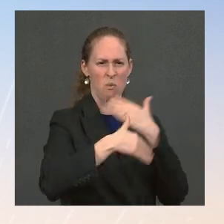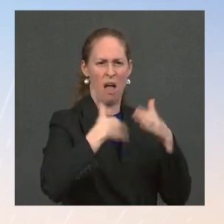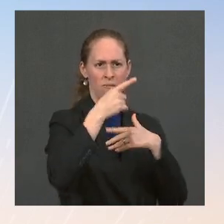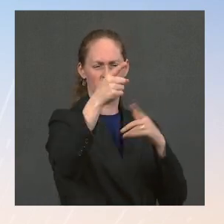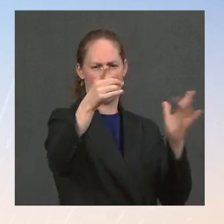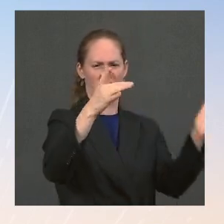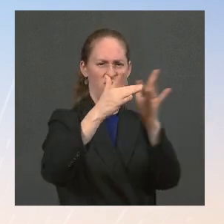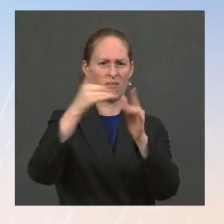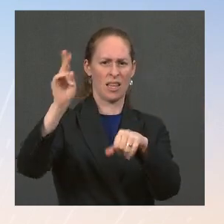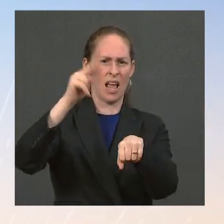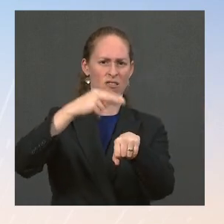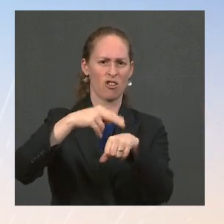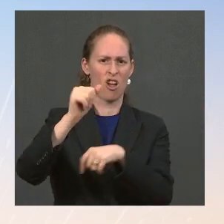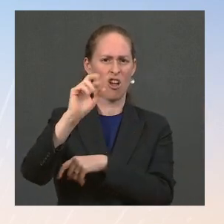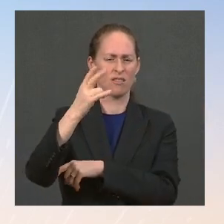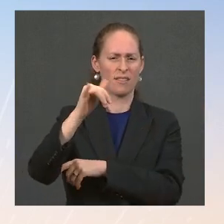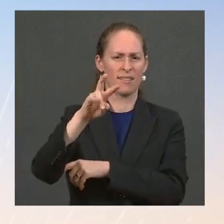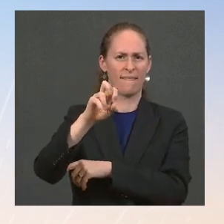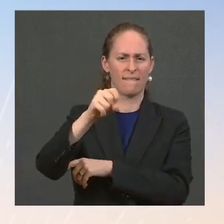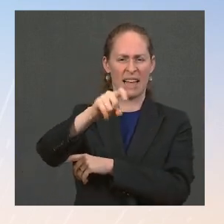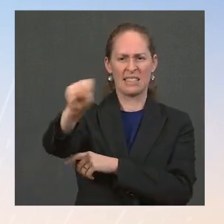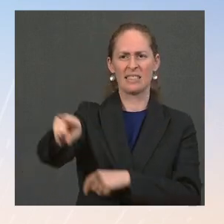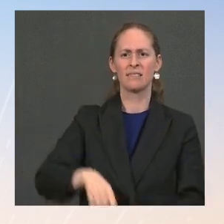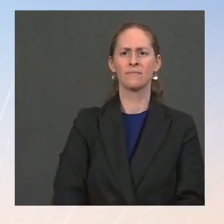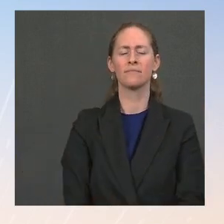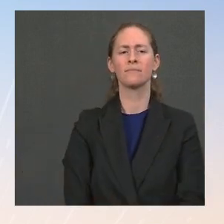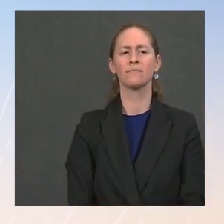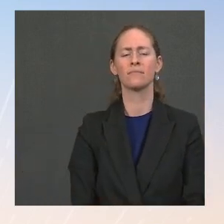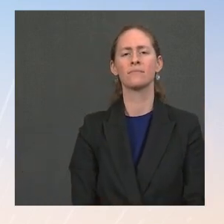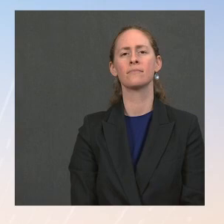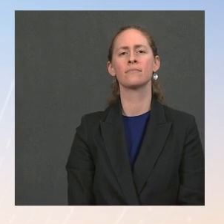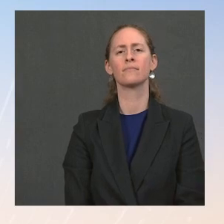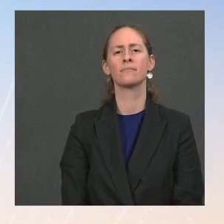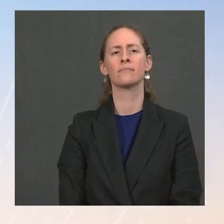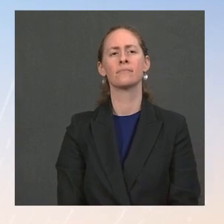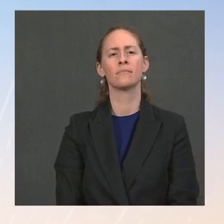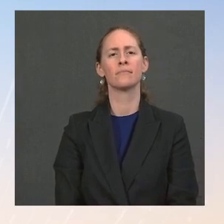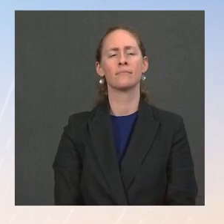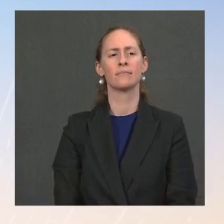The Press: -- sorry -- on the economy really fast? You talked about labor shortages. You talked about supply chain issues.